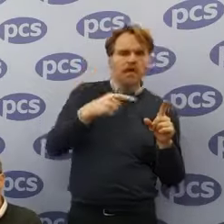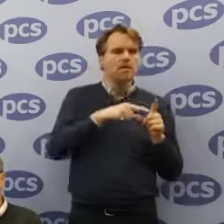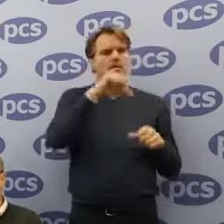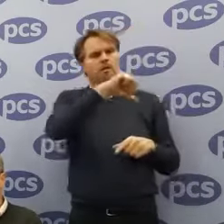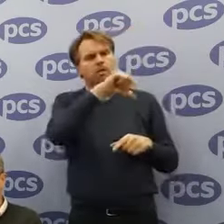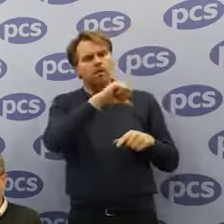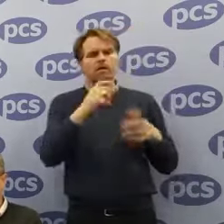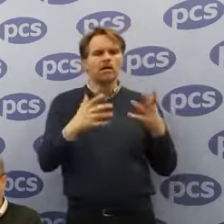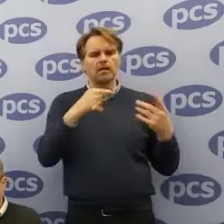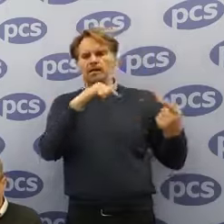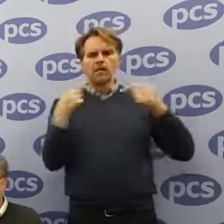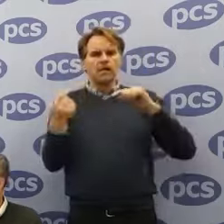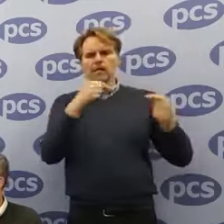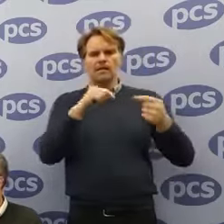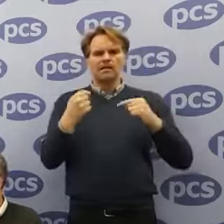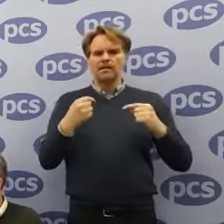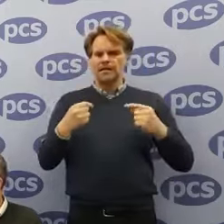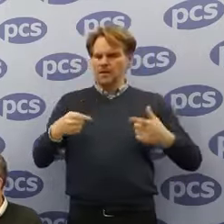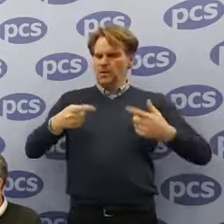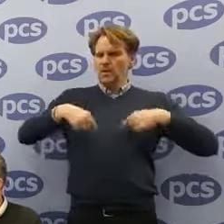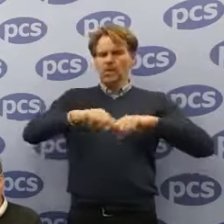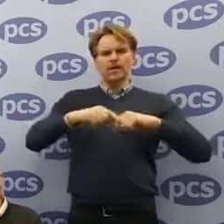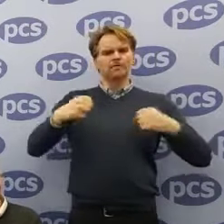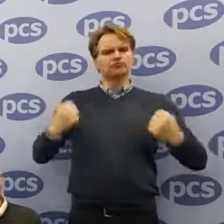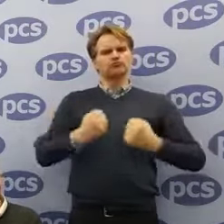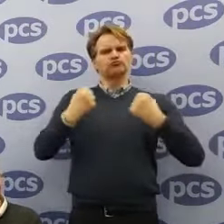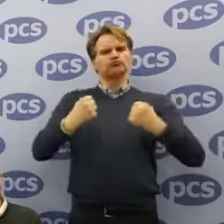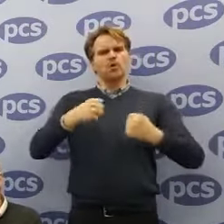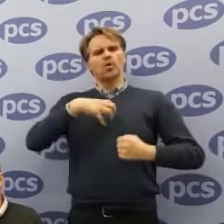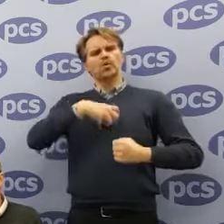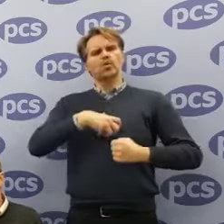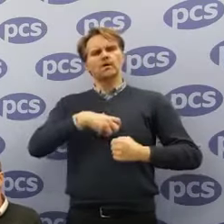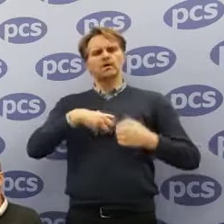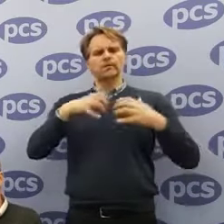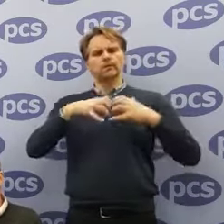which means the unity that we've got would actually be fractured, so we think